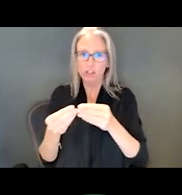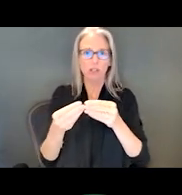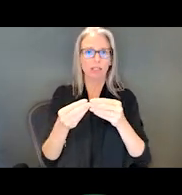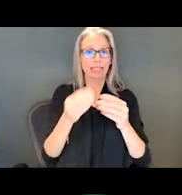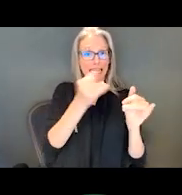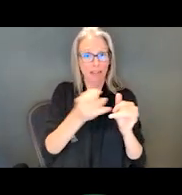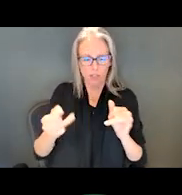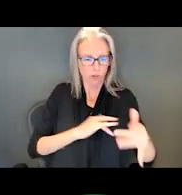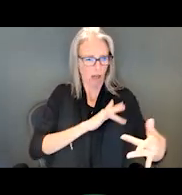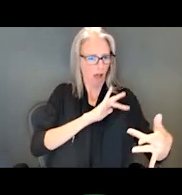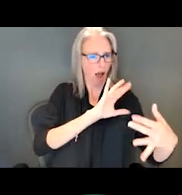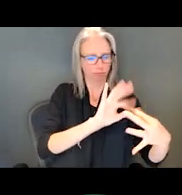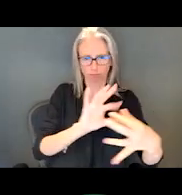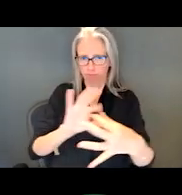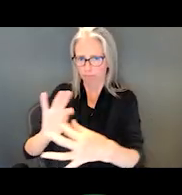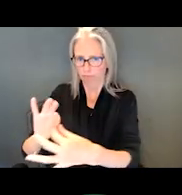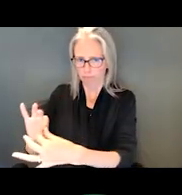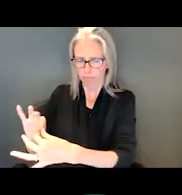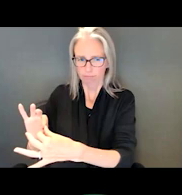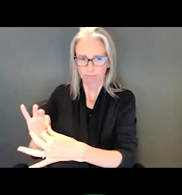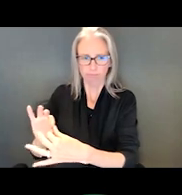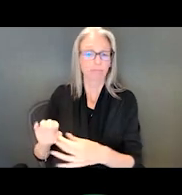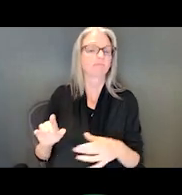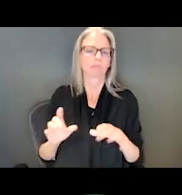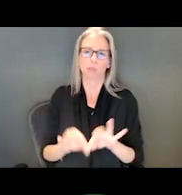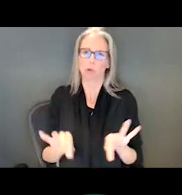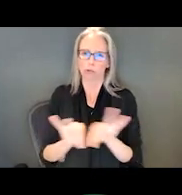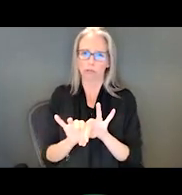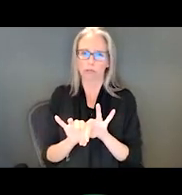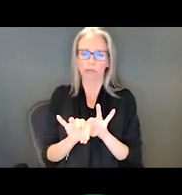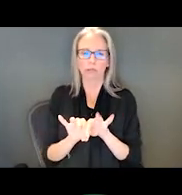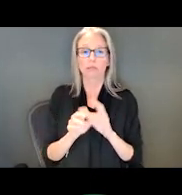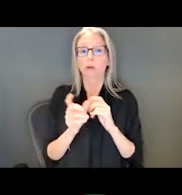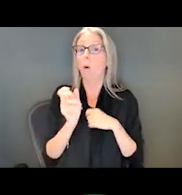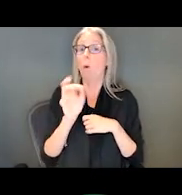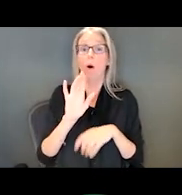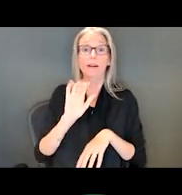That kind of invites people in a way that turns accessibility into inclusion, which